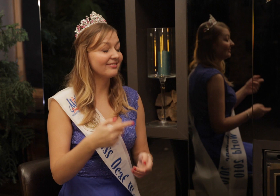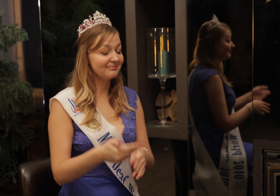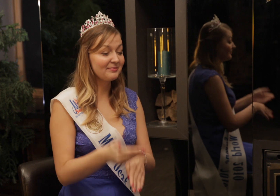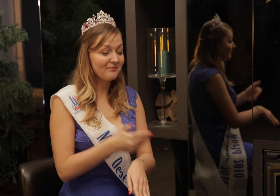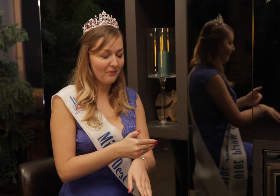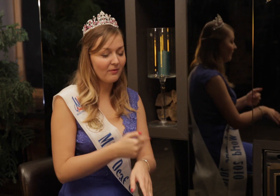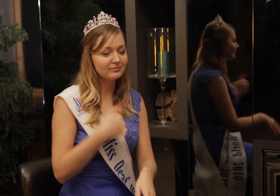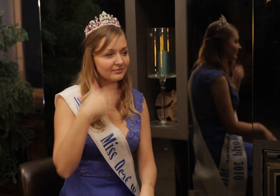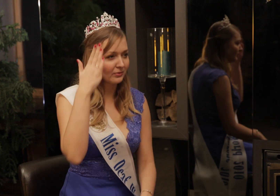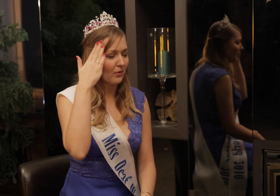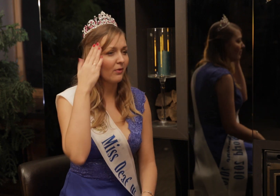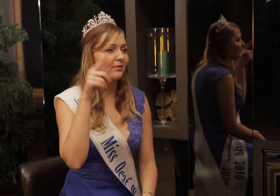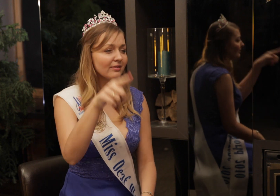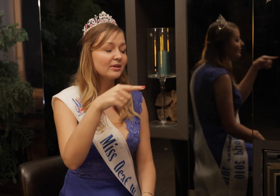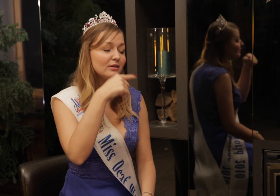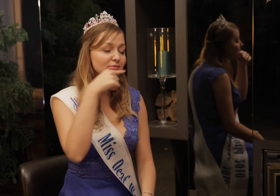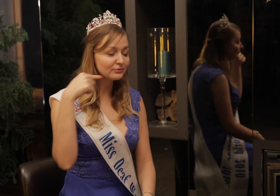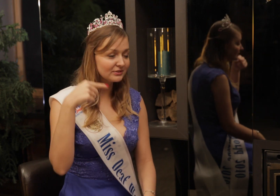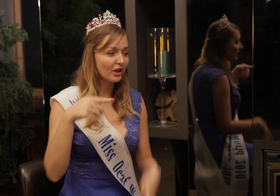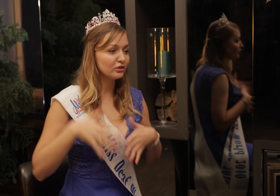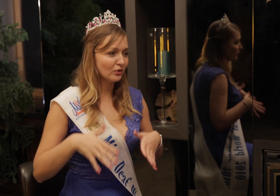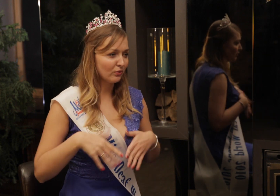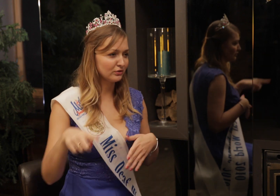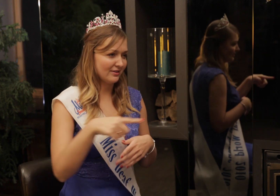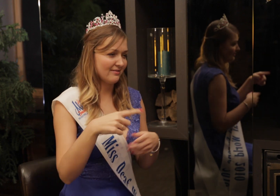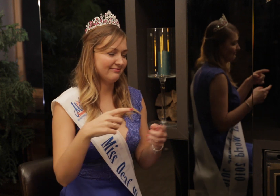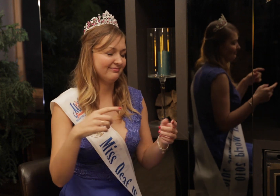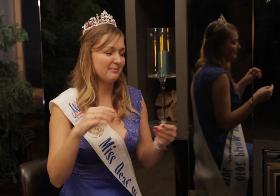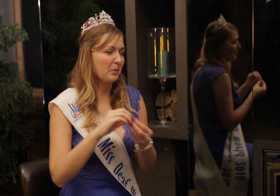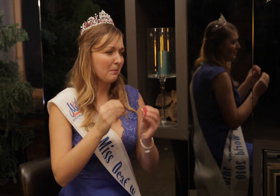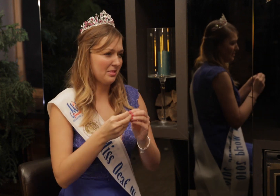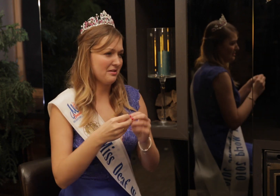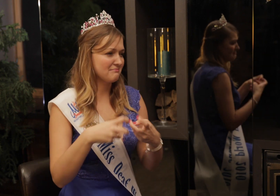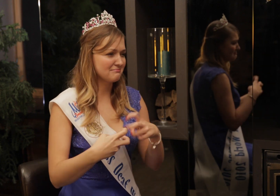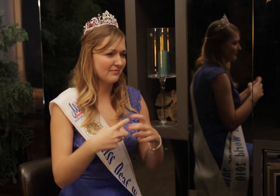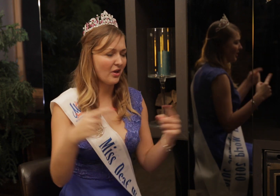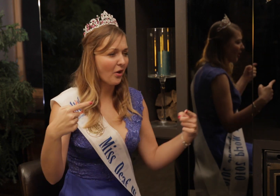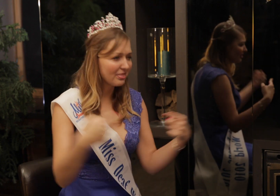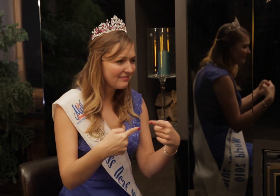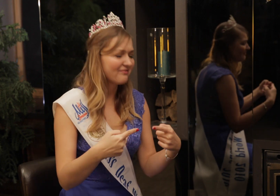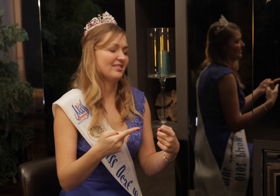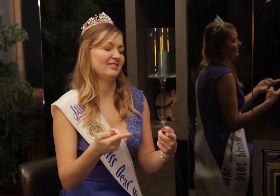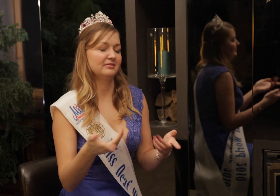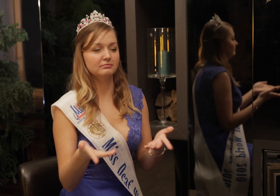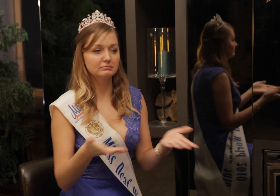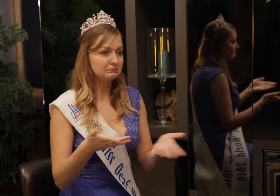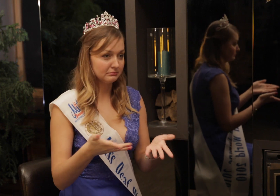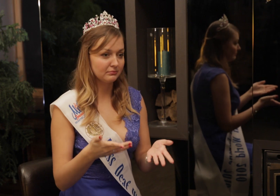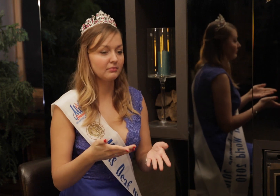I know that Russia and Georgia had political conflict problems.